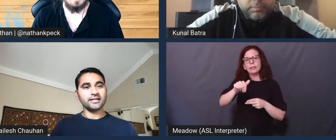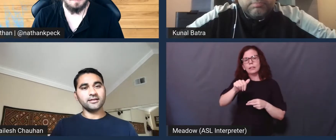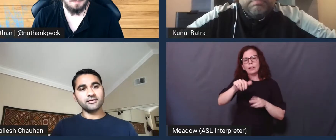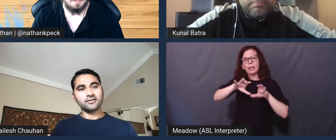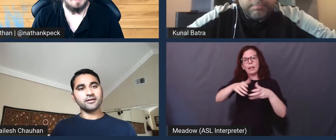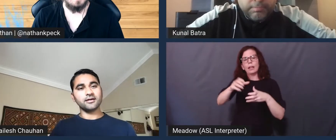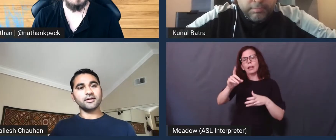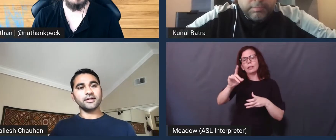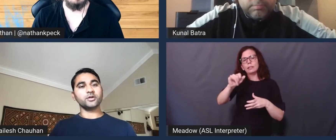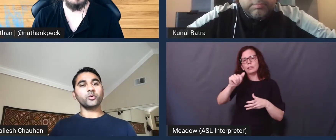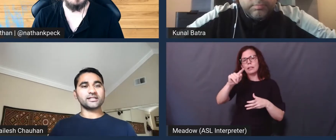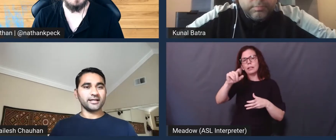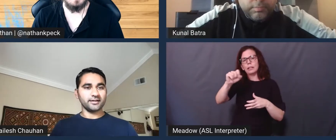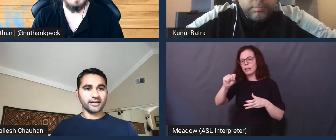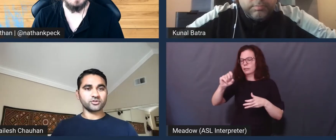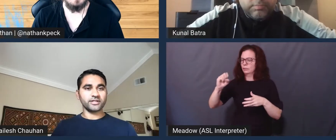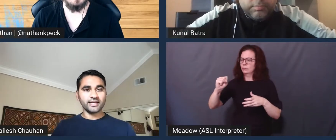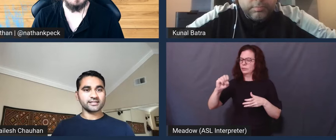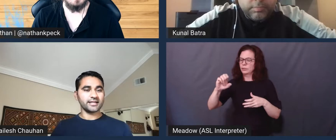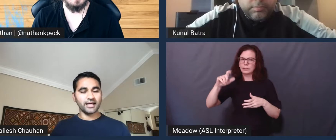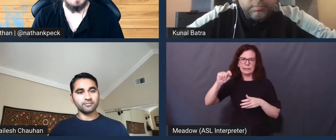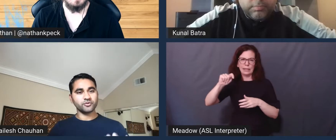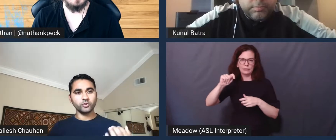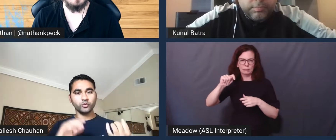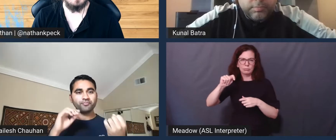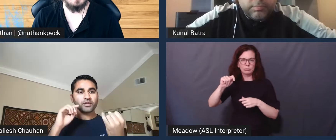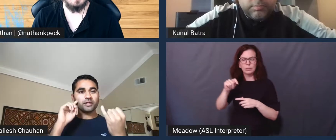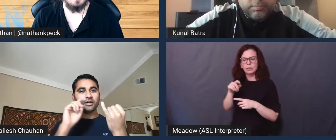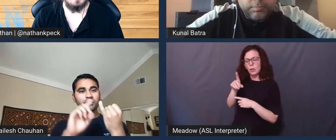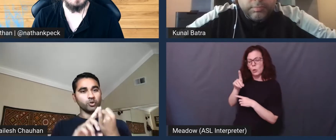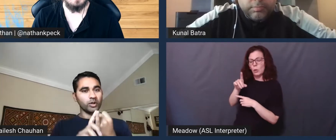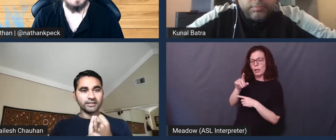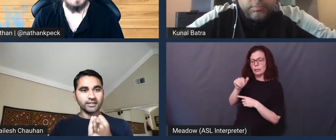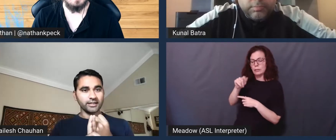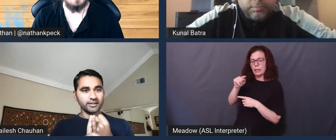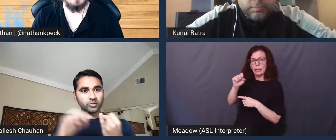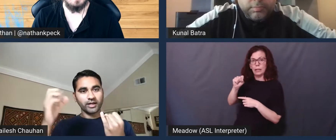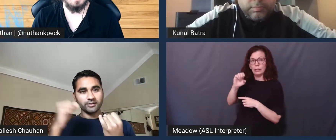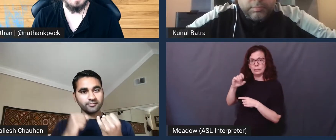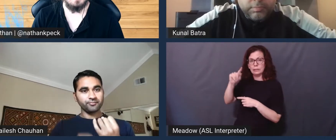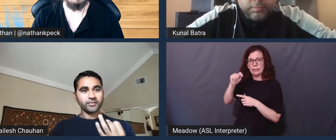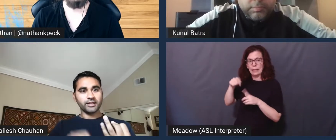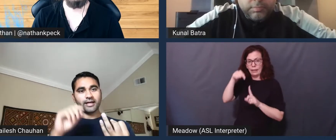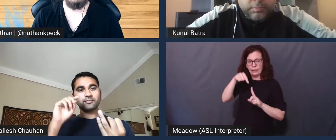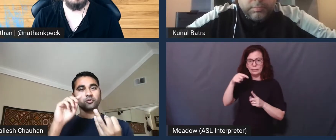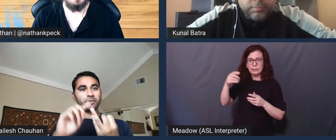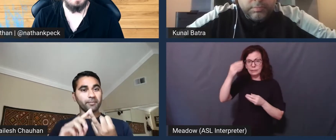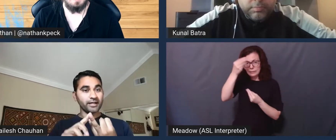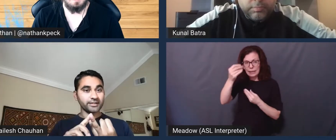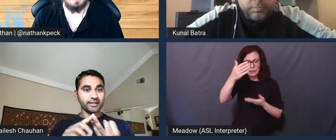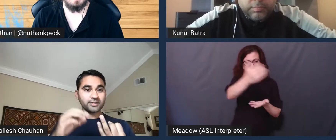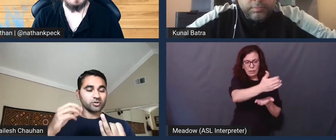in QuickSight. So dataset helps you join the data together. It helps you prepare the data.